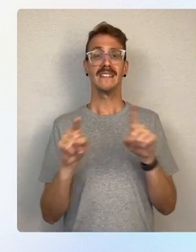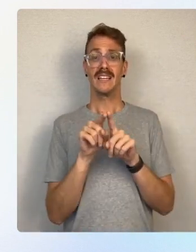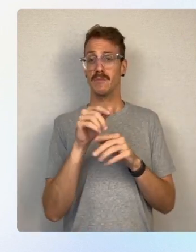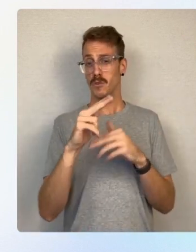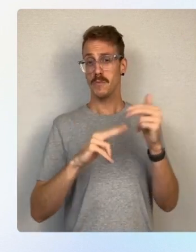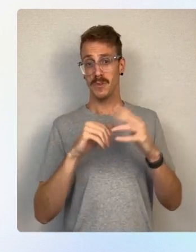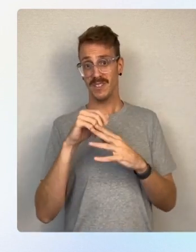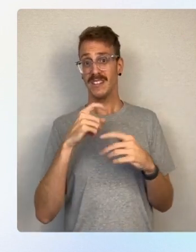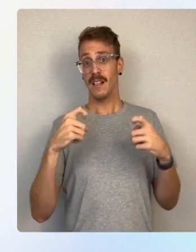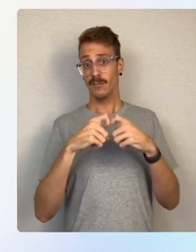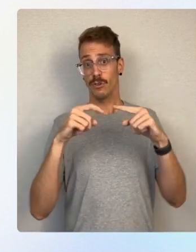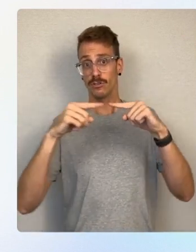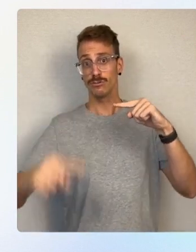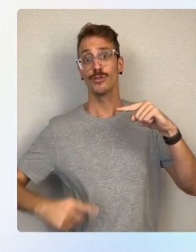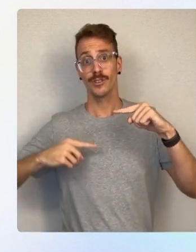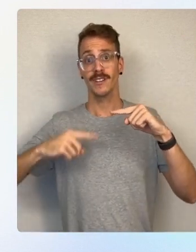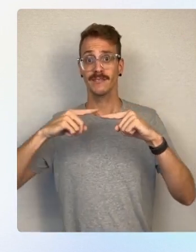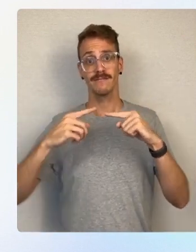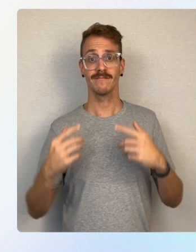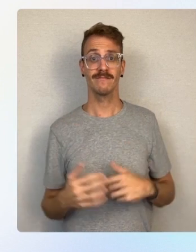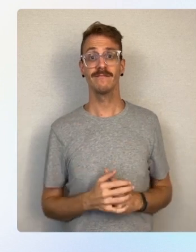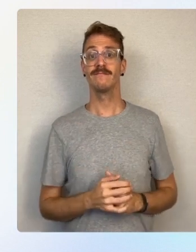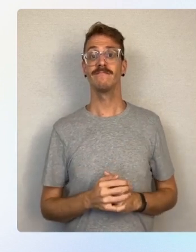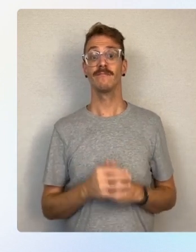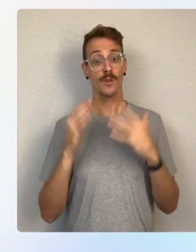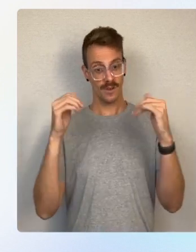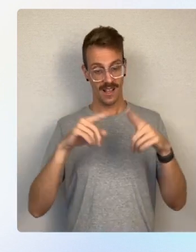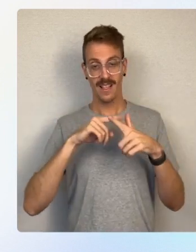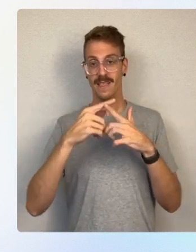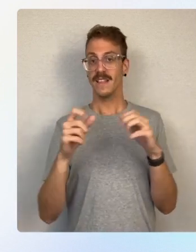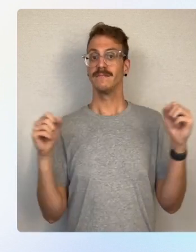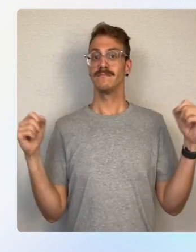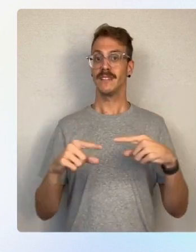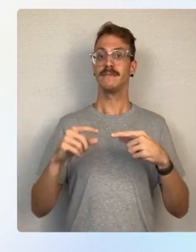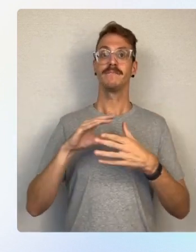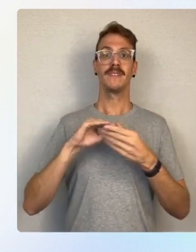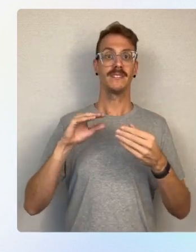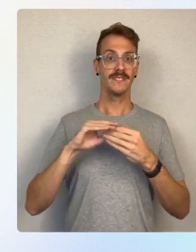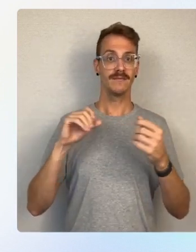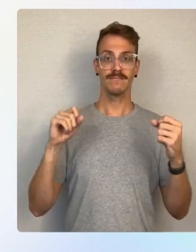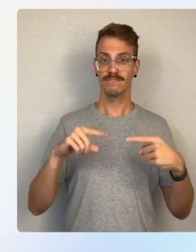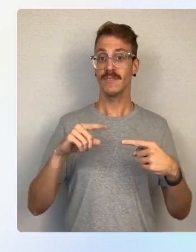like you would do when building an electronic circuit. You can then send messages